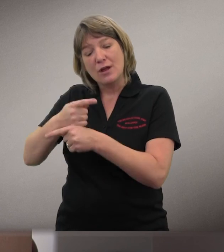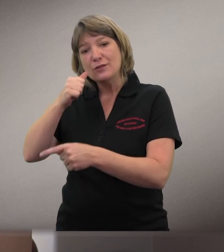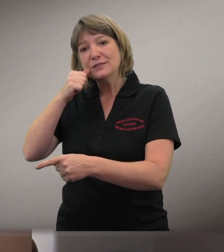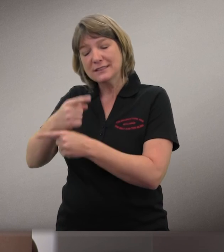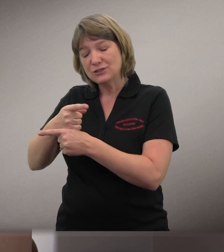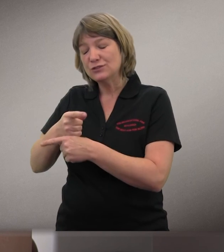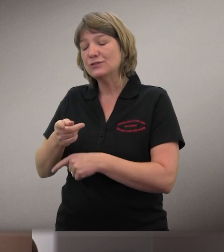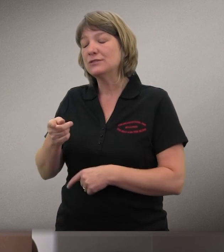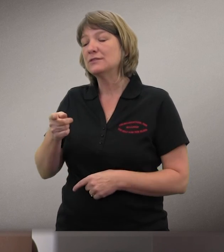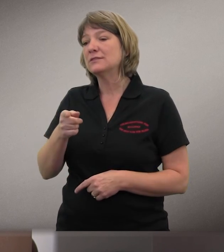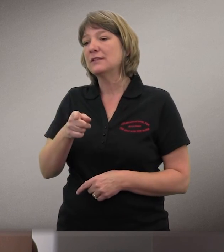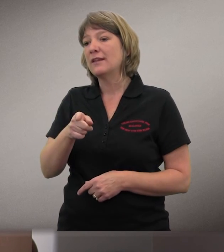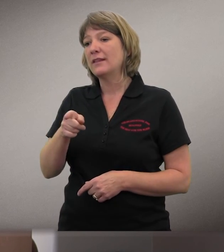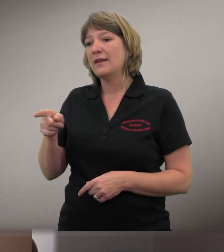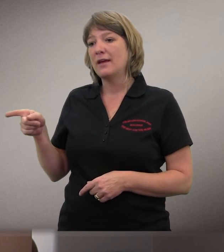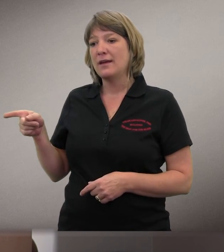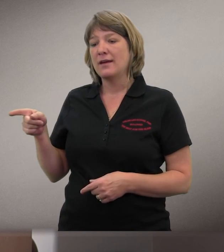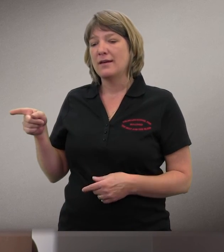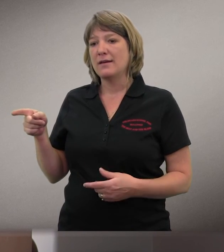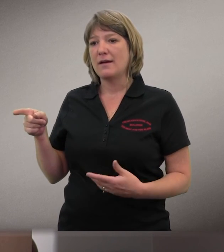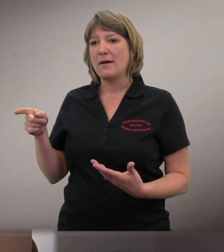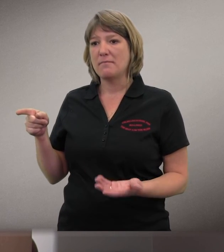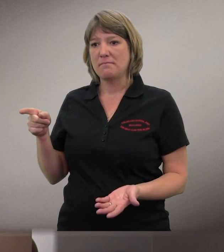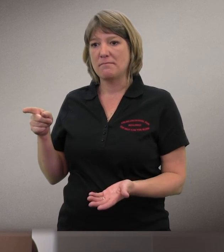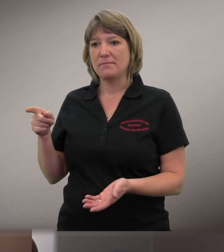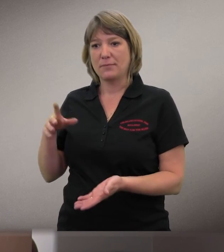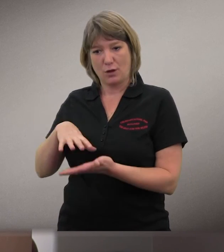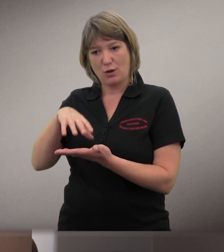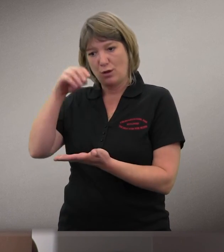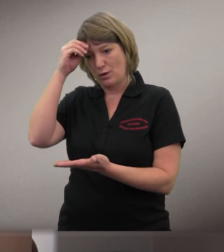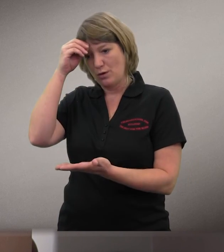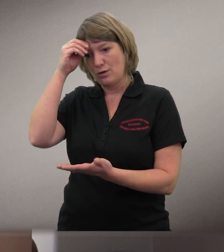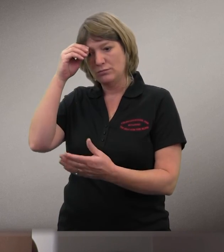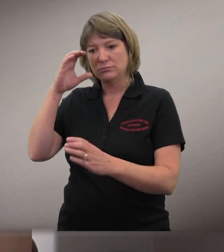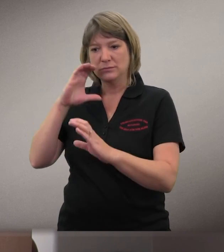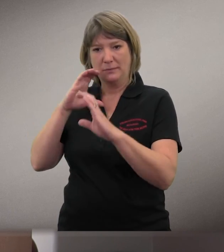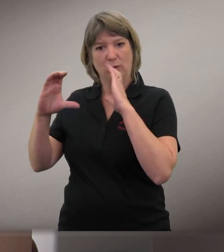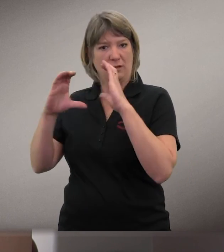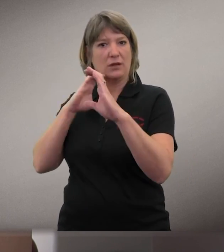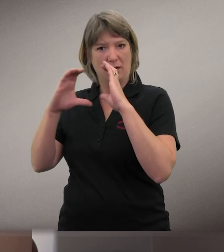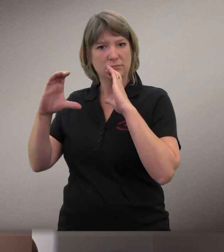My brothers and sister, they learned how